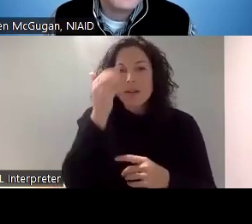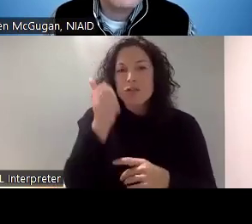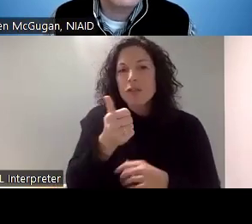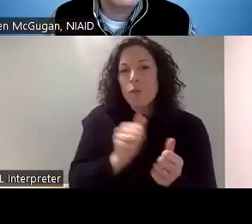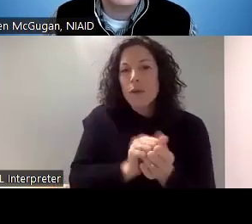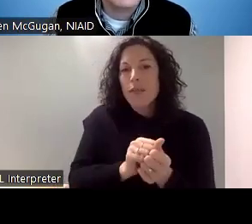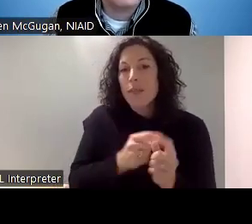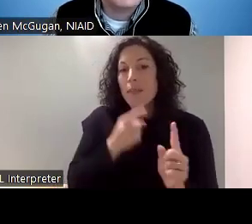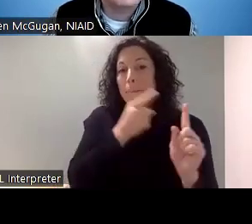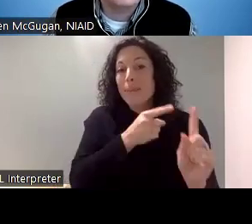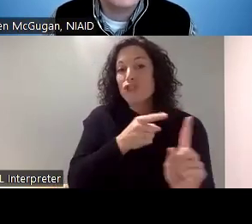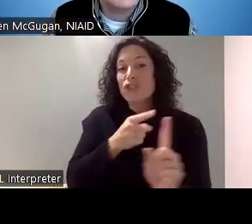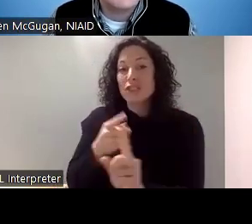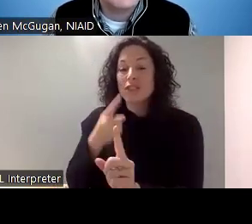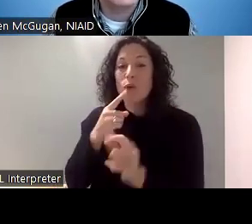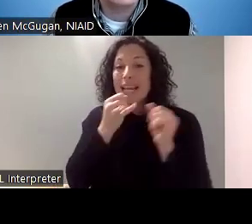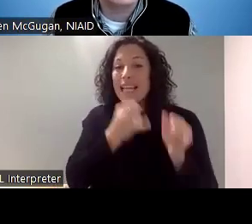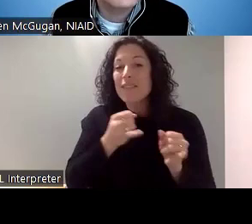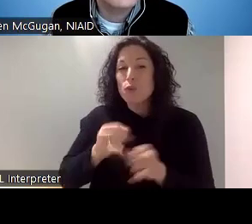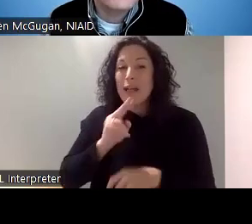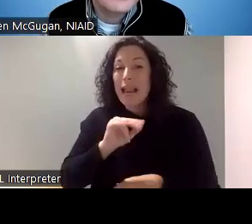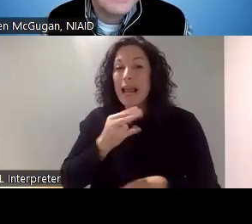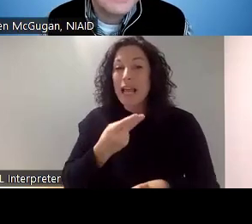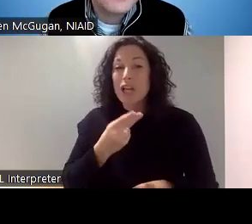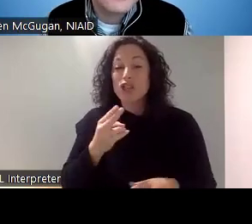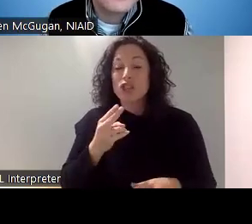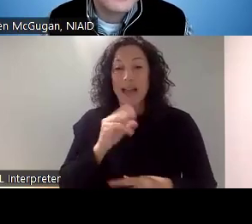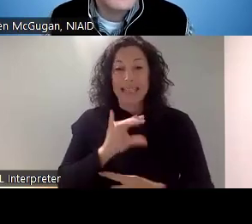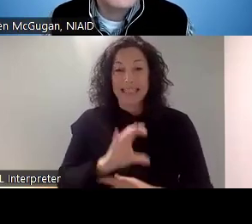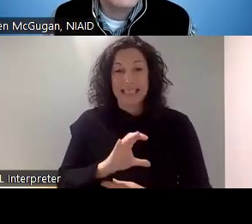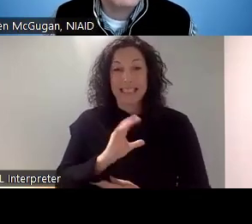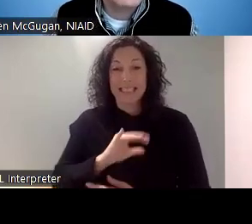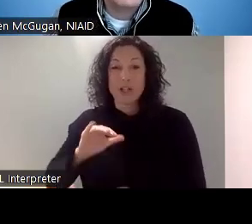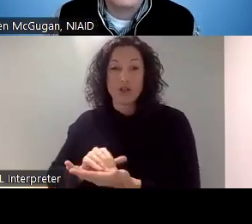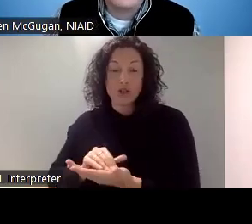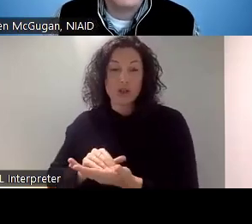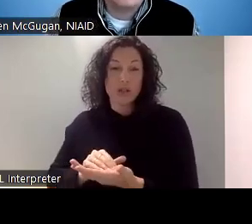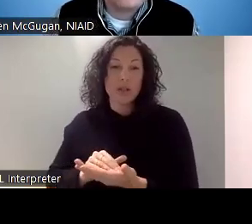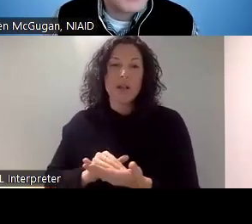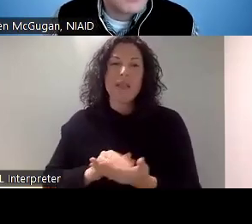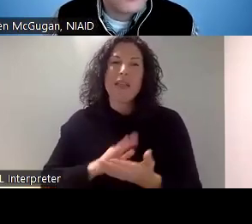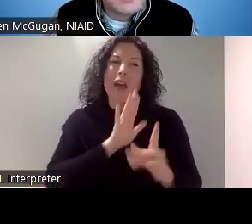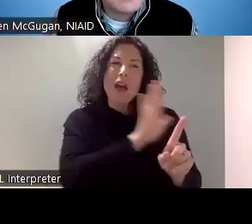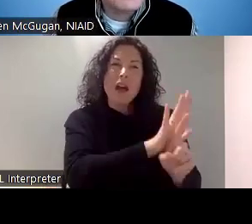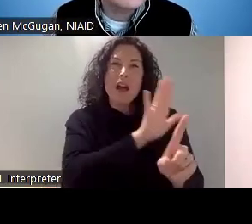of the individual NIH institutes and centers. Remember, they all have their own priorities,